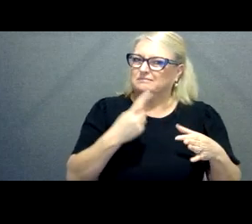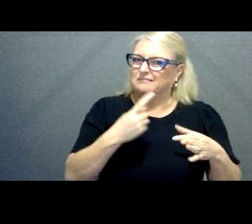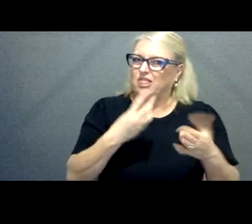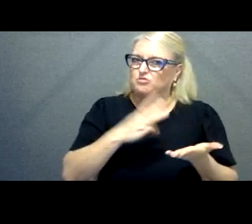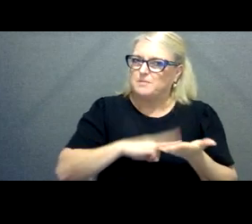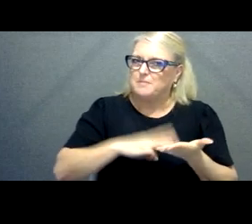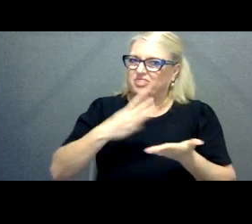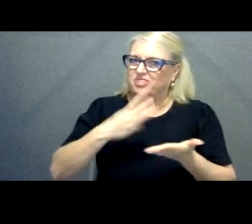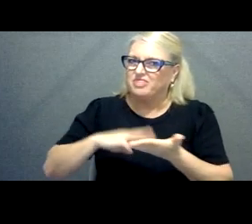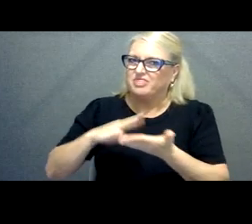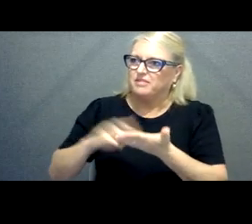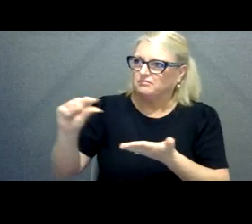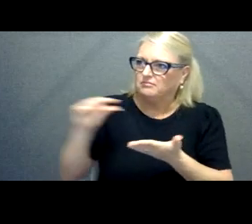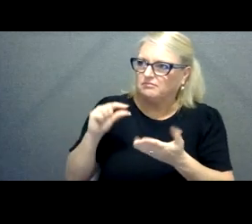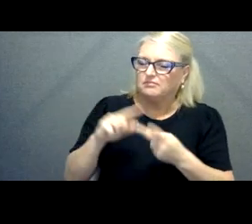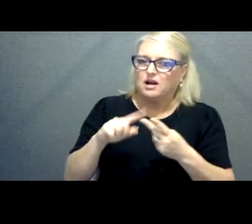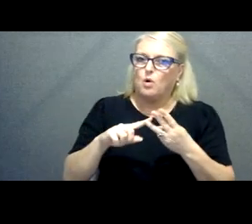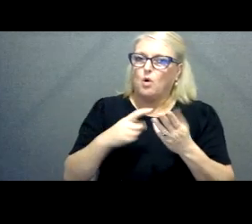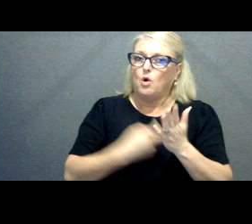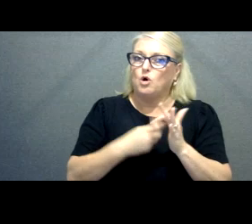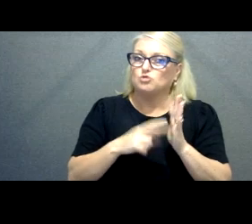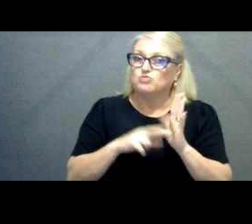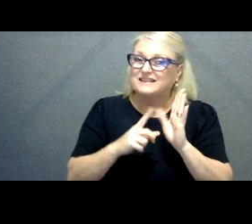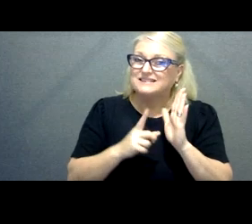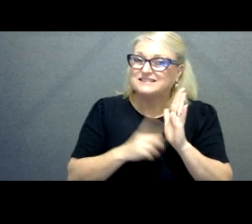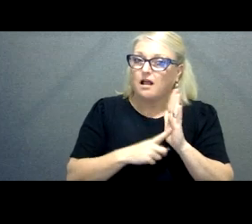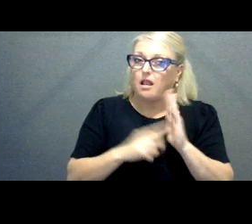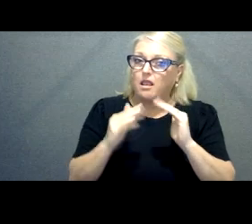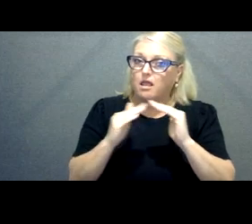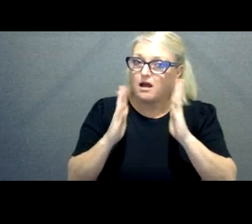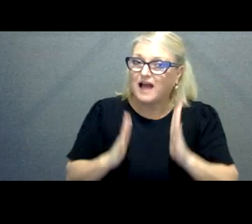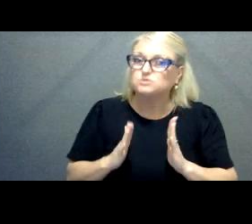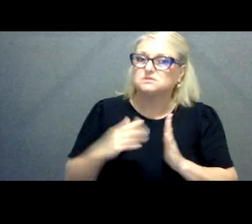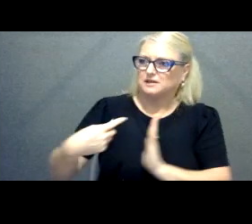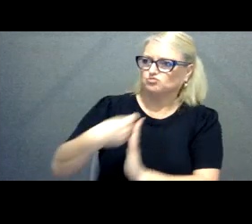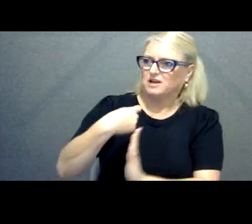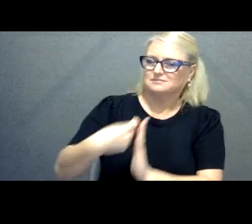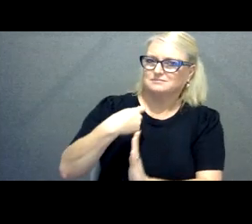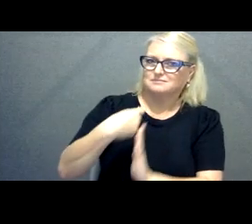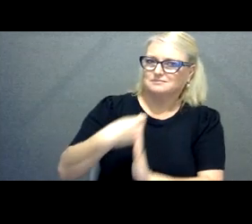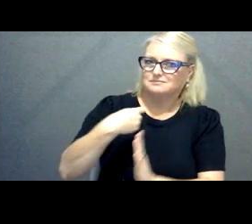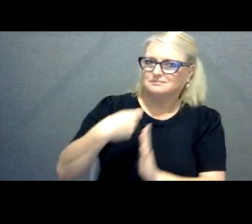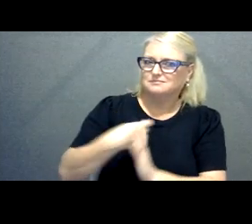they um receive rent for that property if they have a trust account and receive payment from